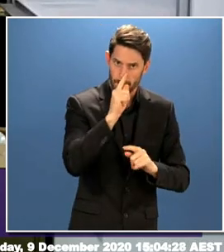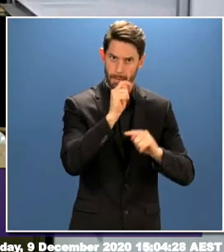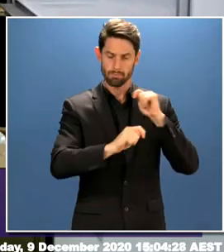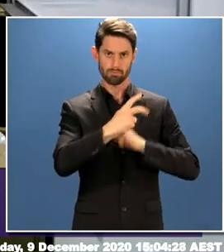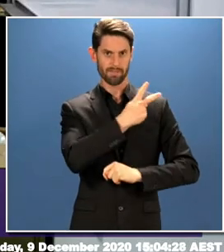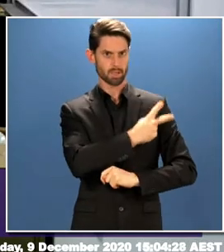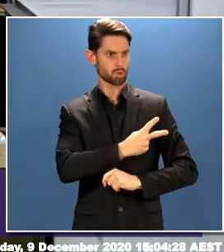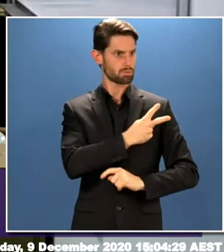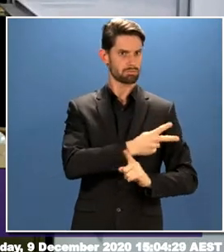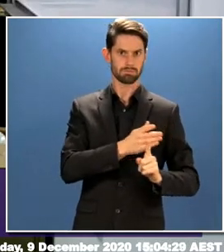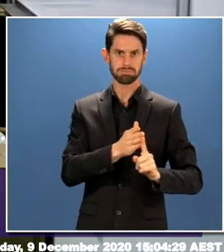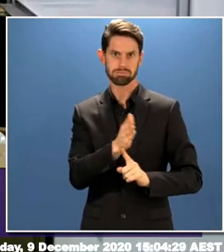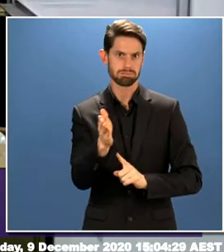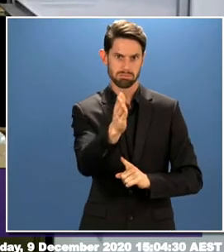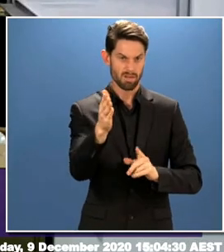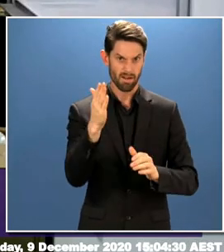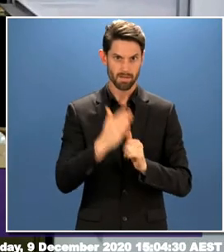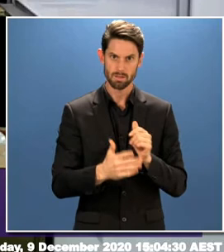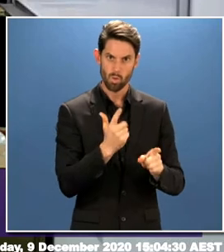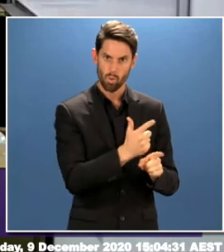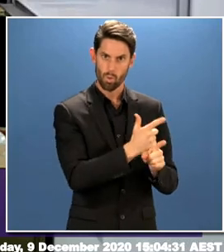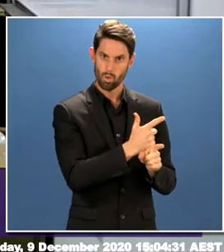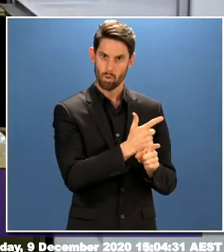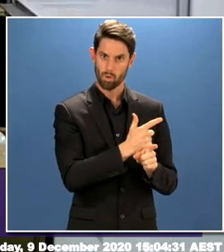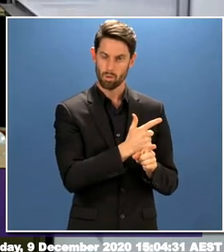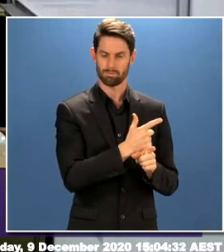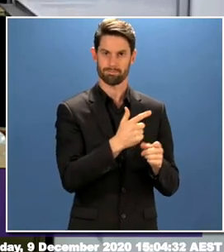And there is a range of that, it's not just one school or a single school.